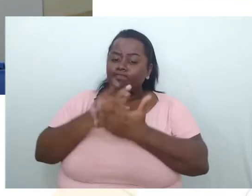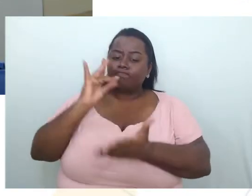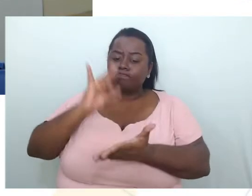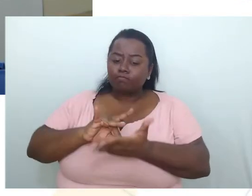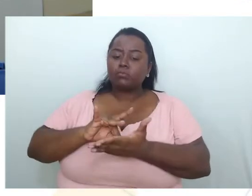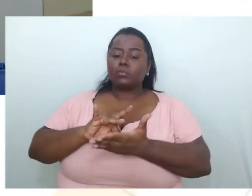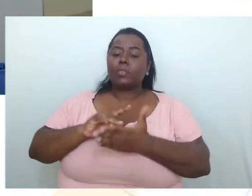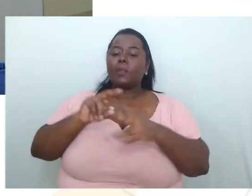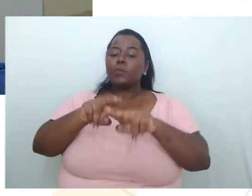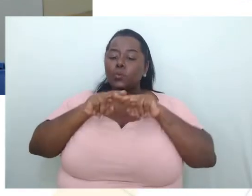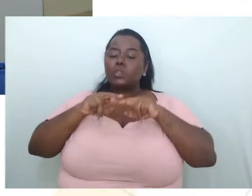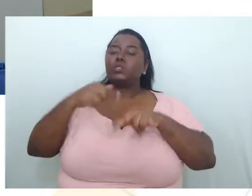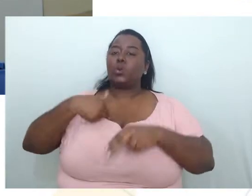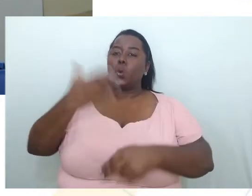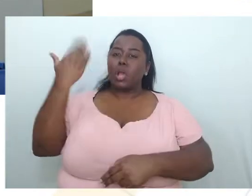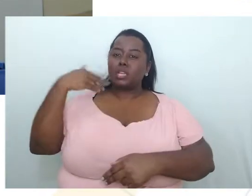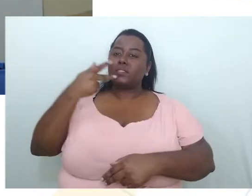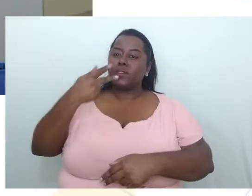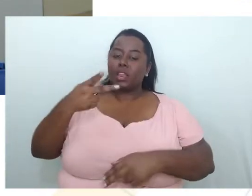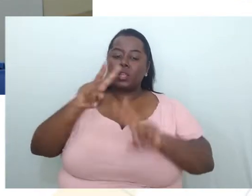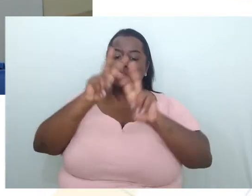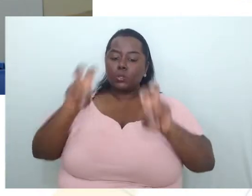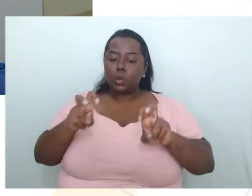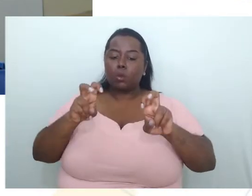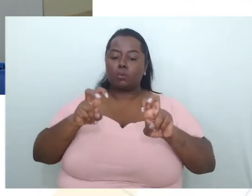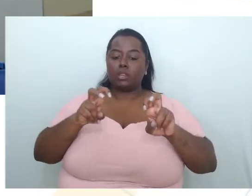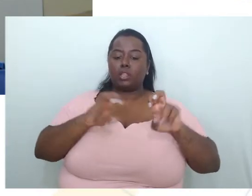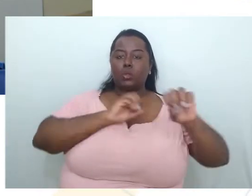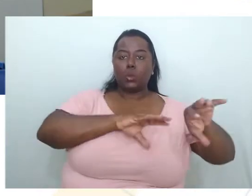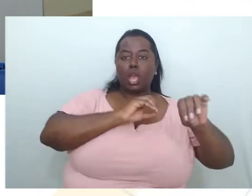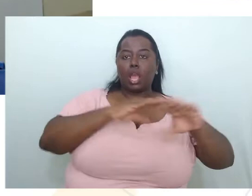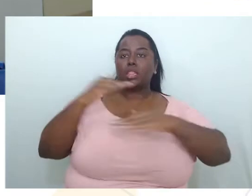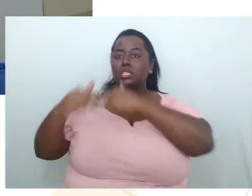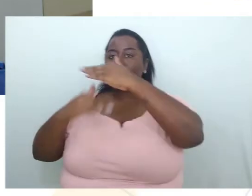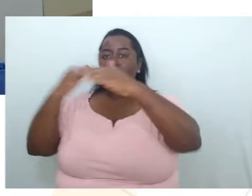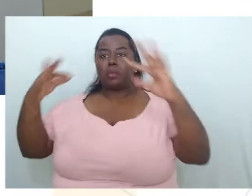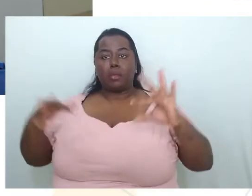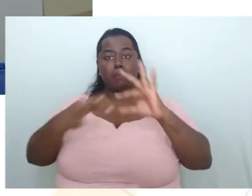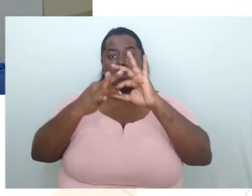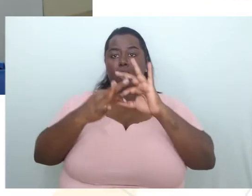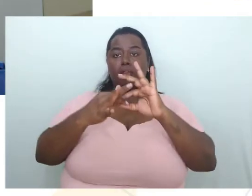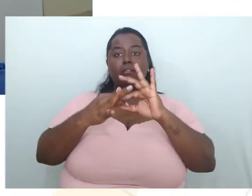earlier on I talked about the connection between education and development, that